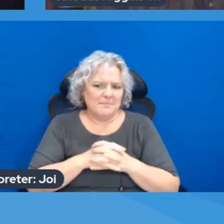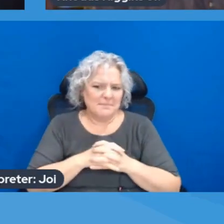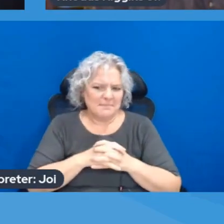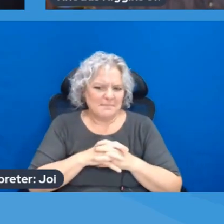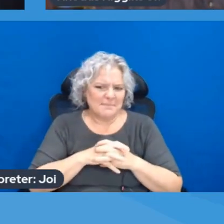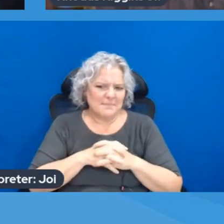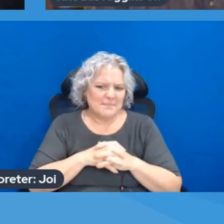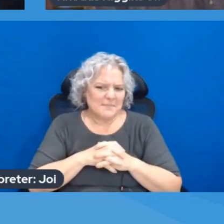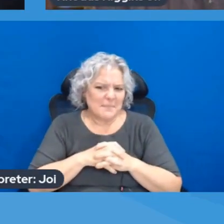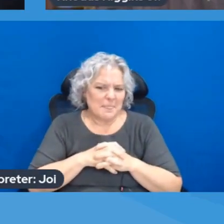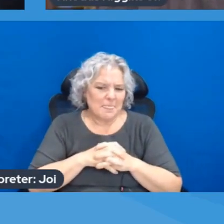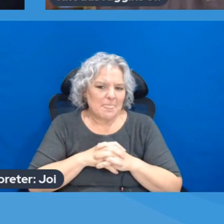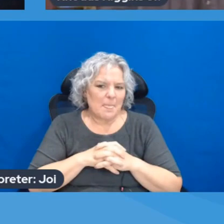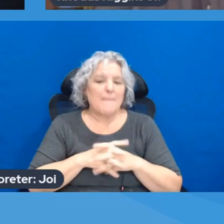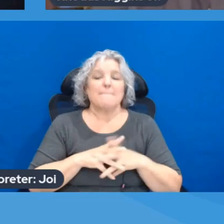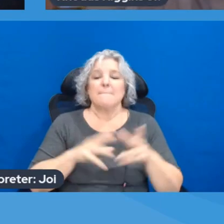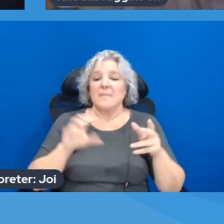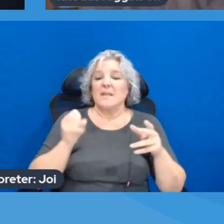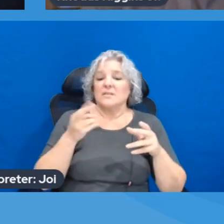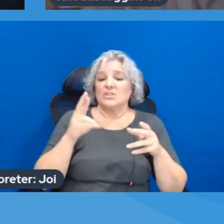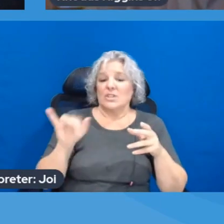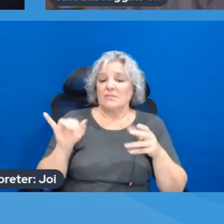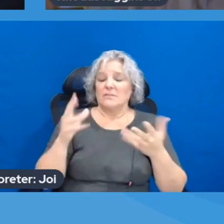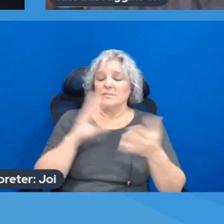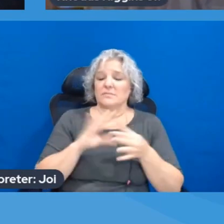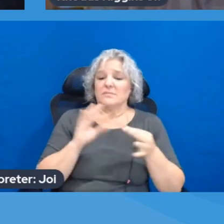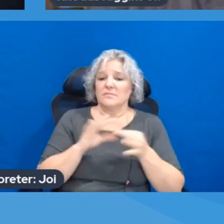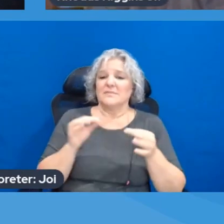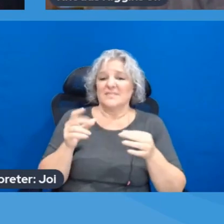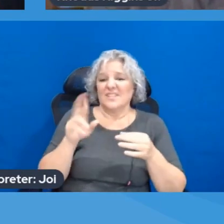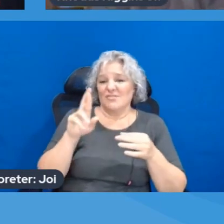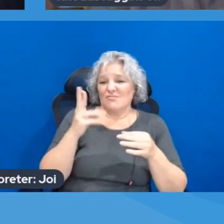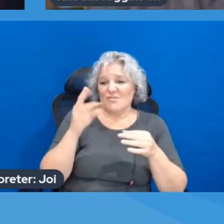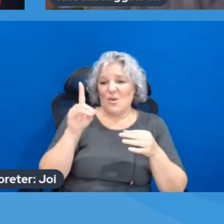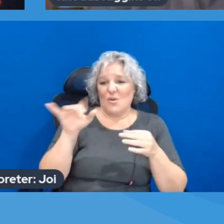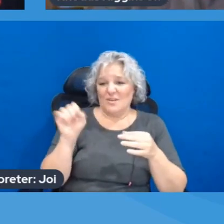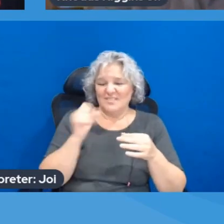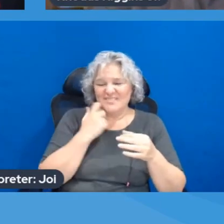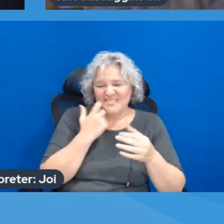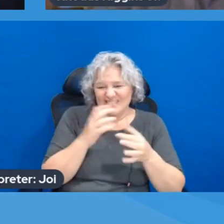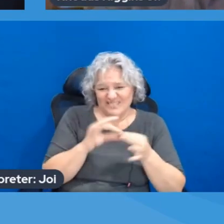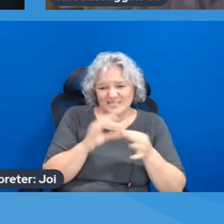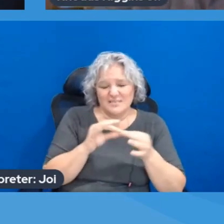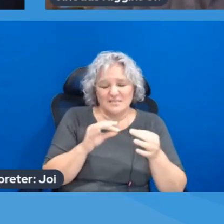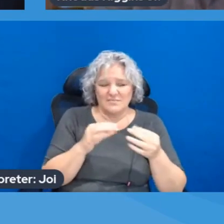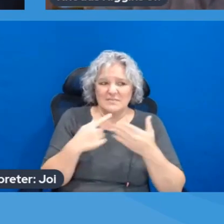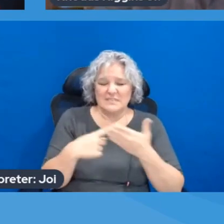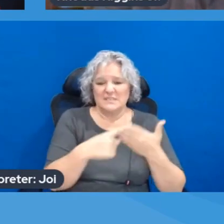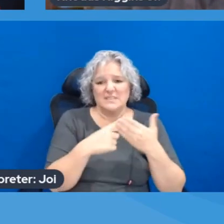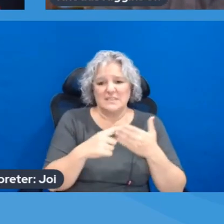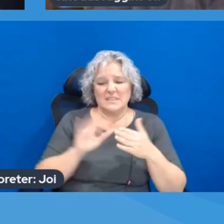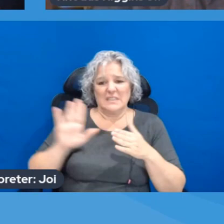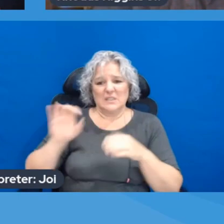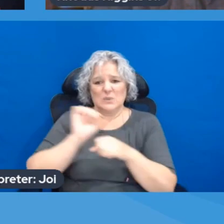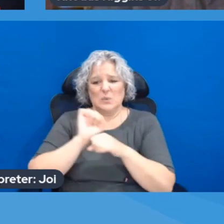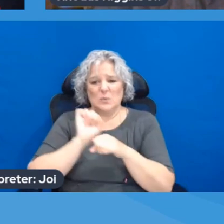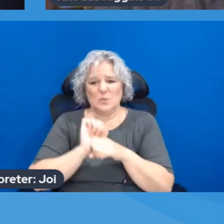Sure. I really appreciate what Rhodus just mentioned, what he was just discussing about his work with equity.